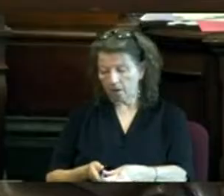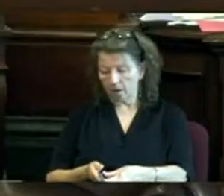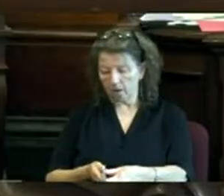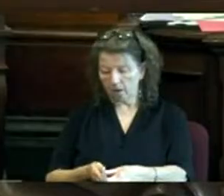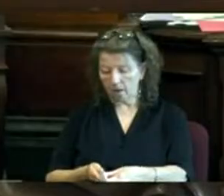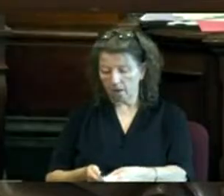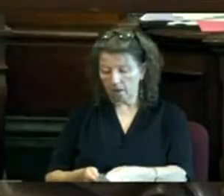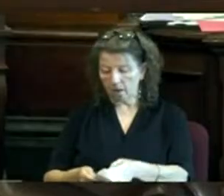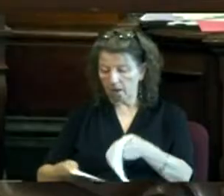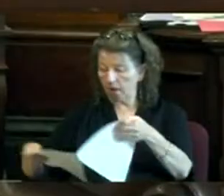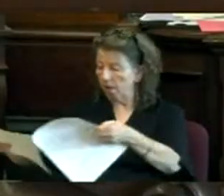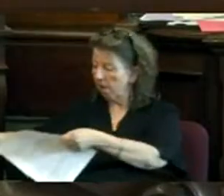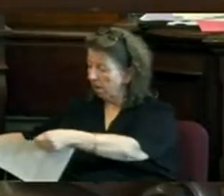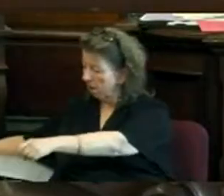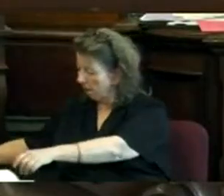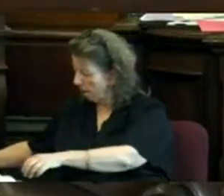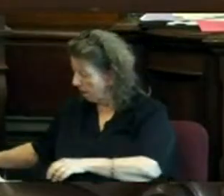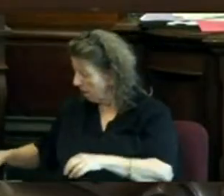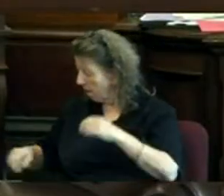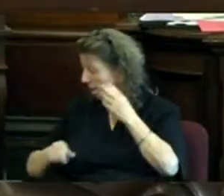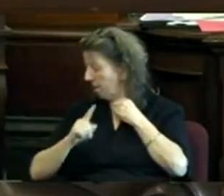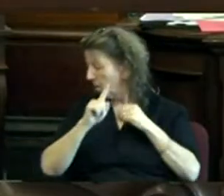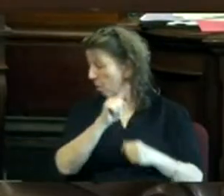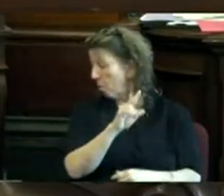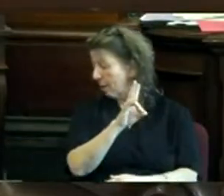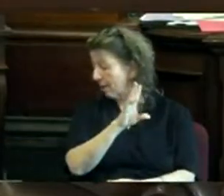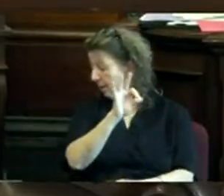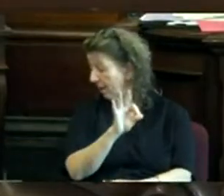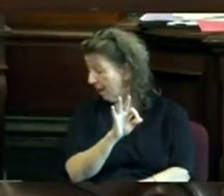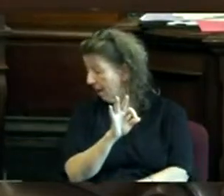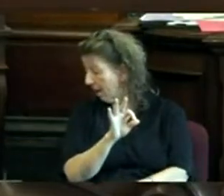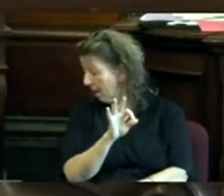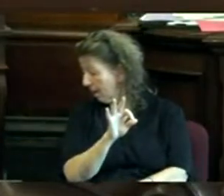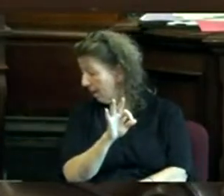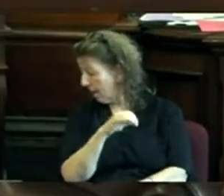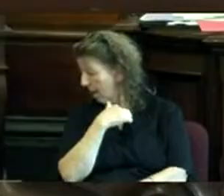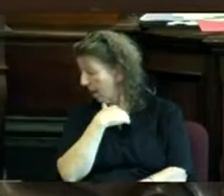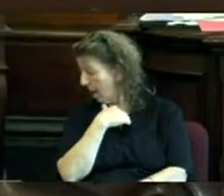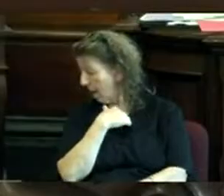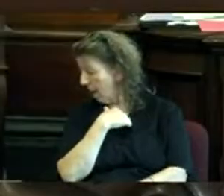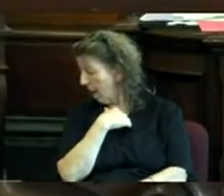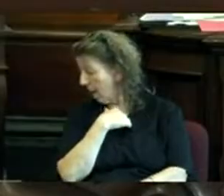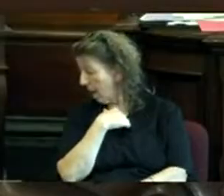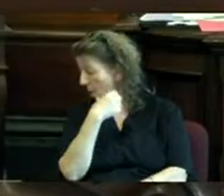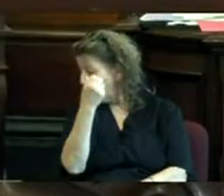abstentions. Motion carries. There is an additional